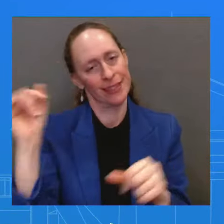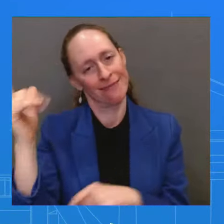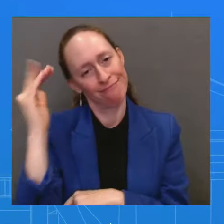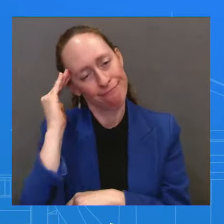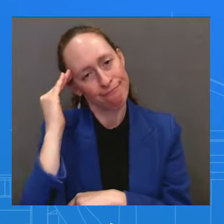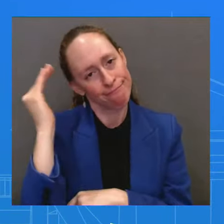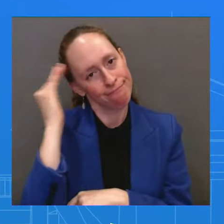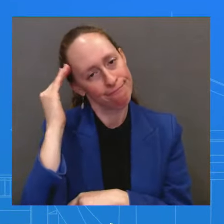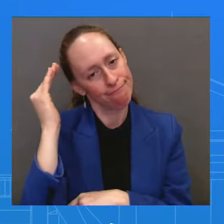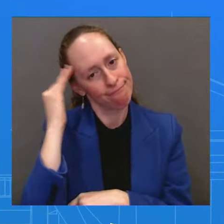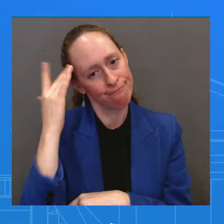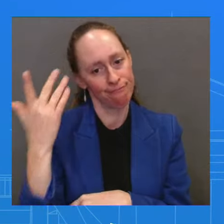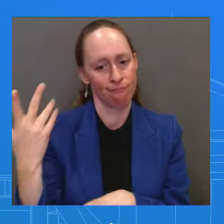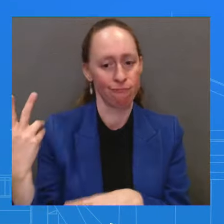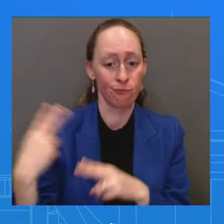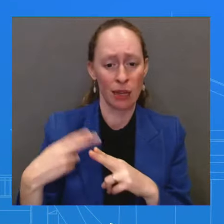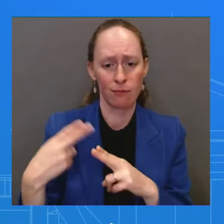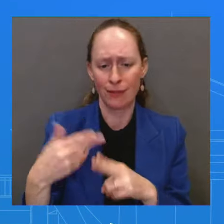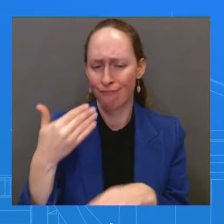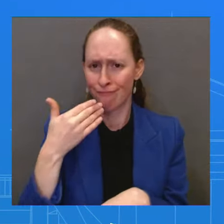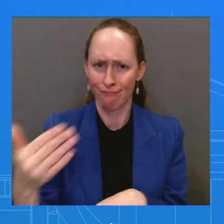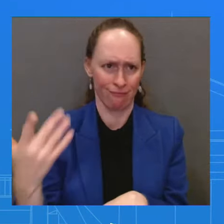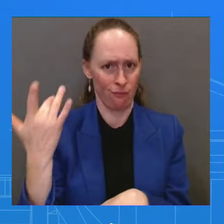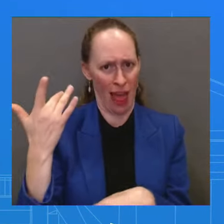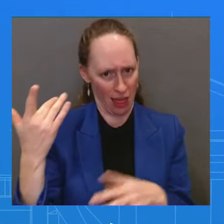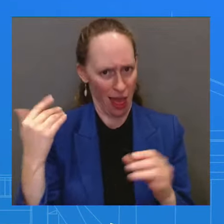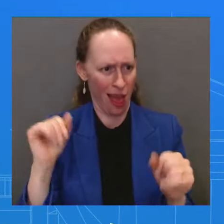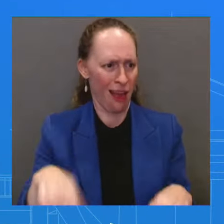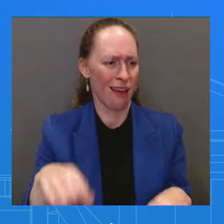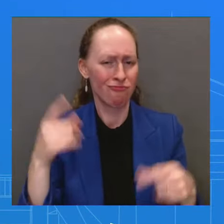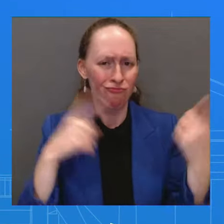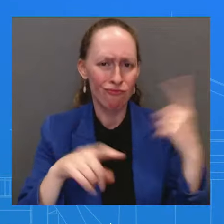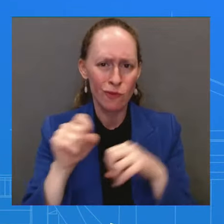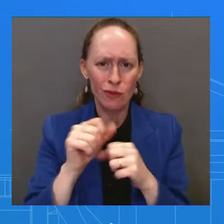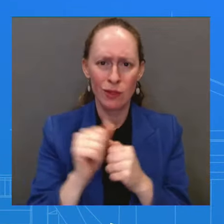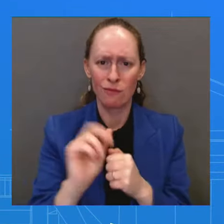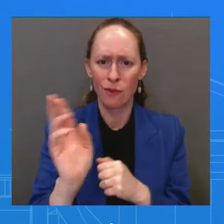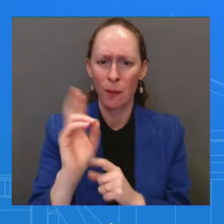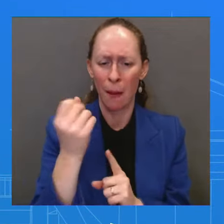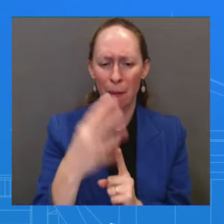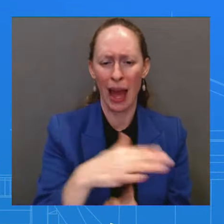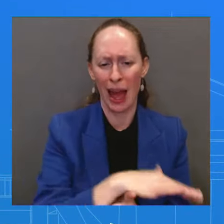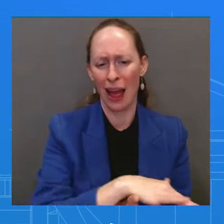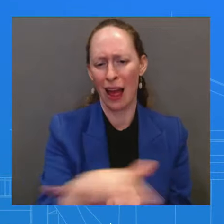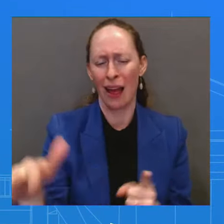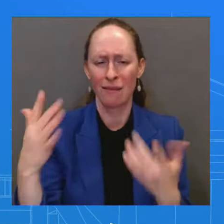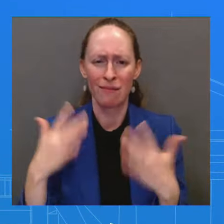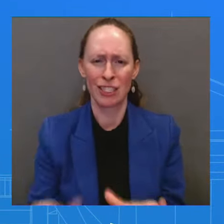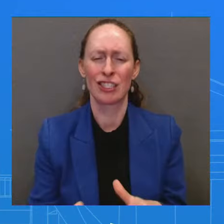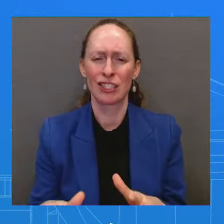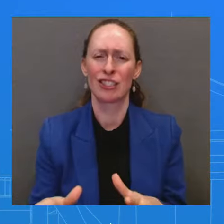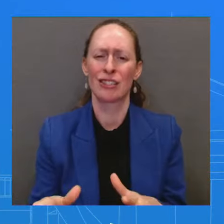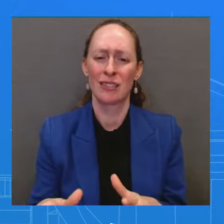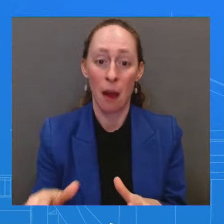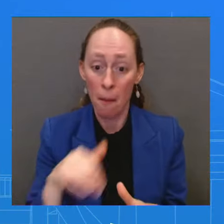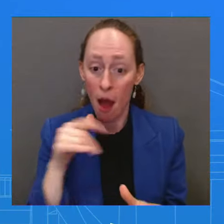with Republicans -- Republicans in Congress. I'm just not going to get into every -- every member of Congress and his relationships with them.